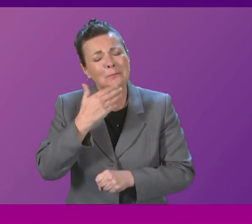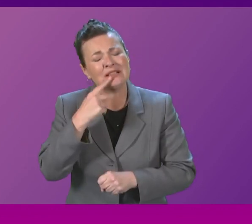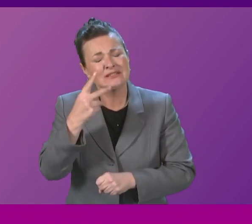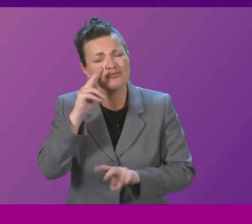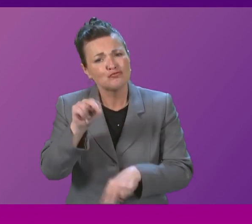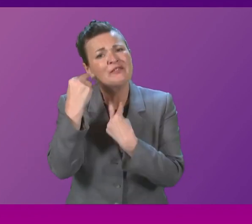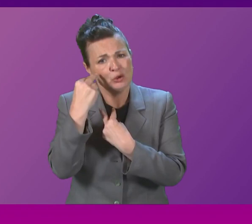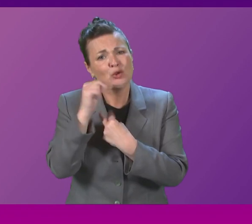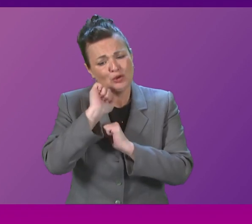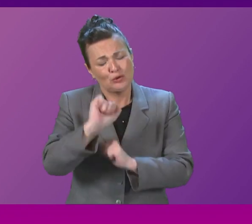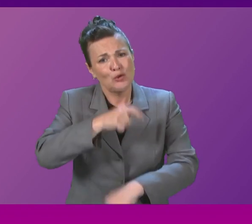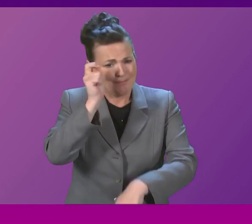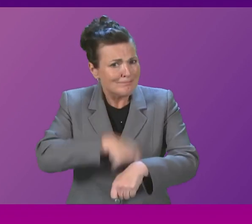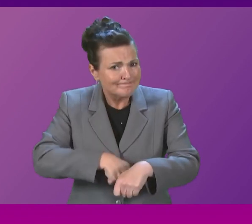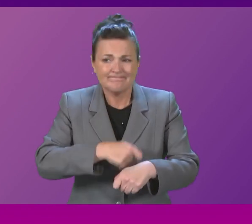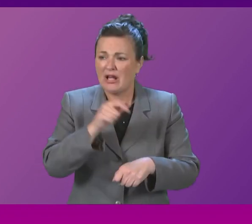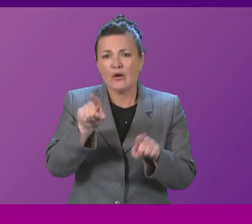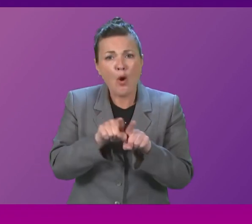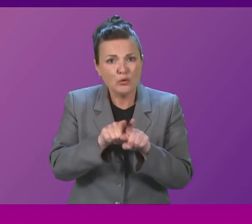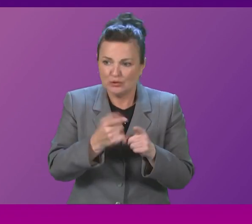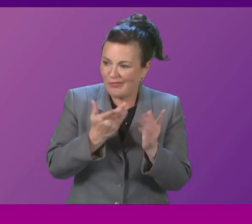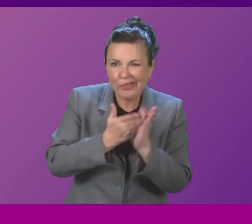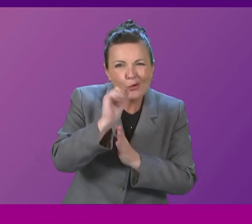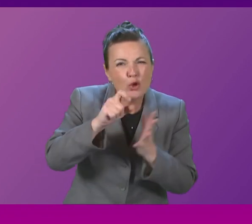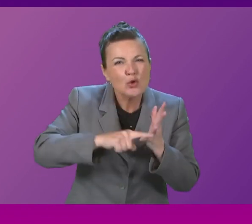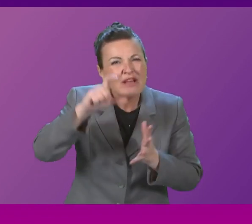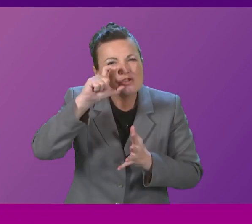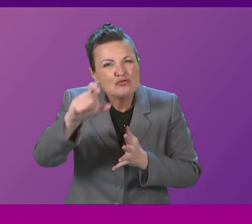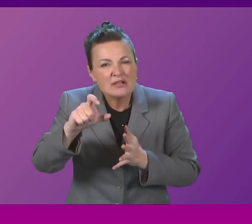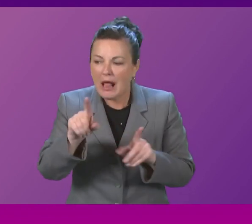with the other punitive policies within the universal credit system such as the five-week